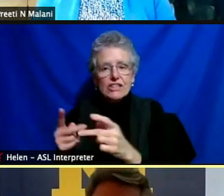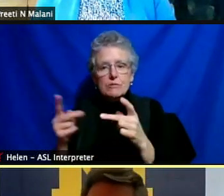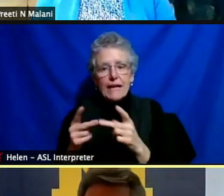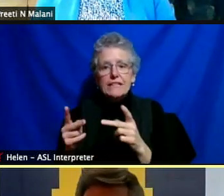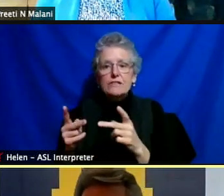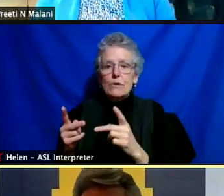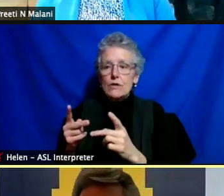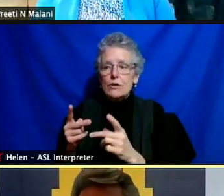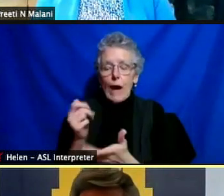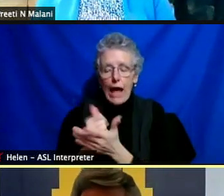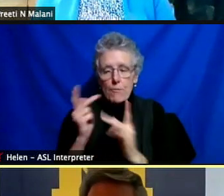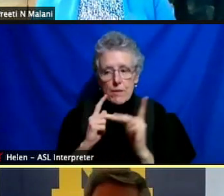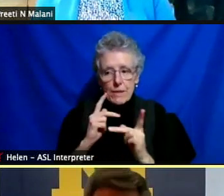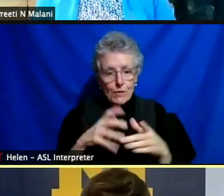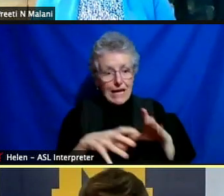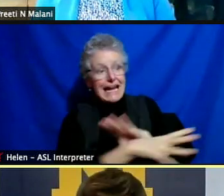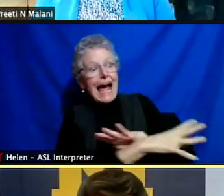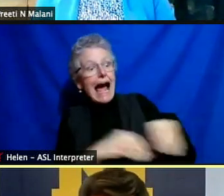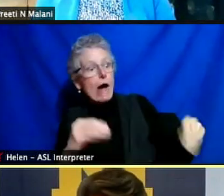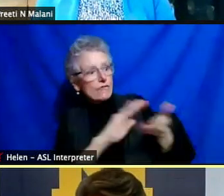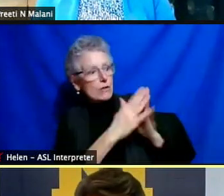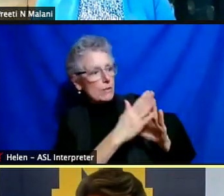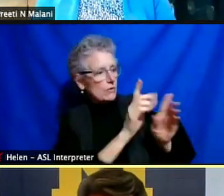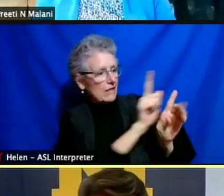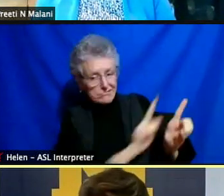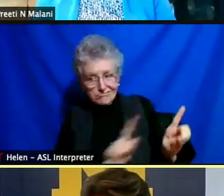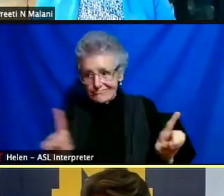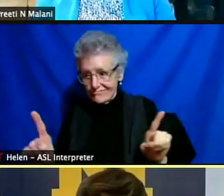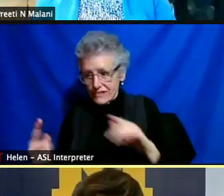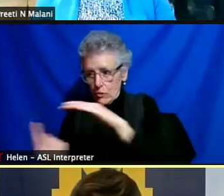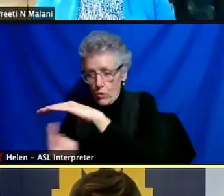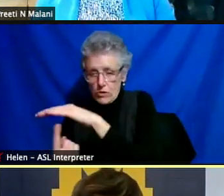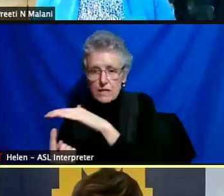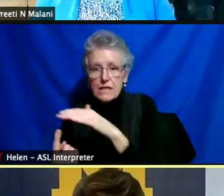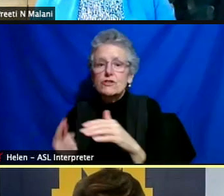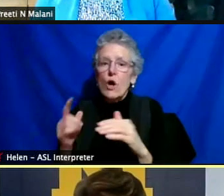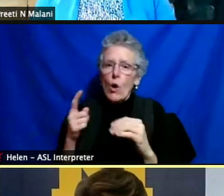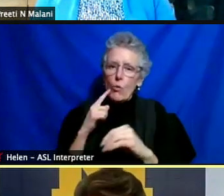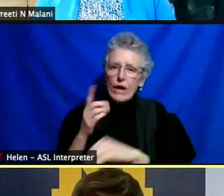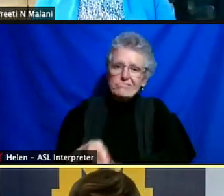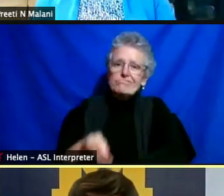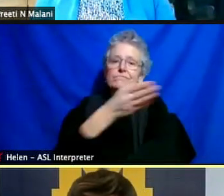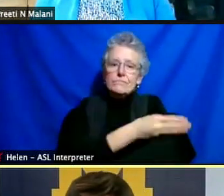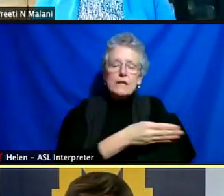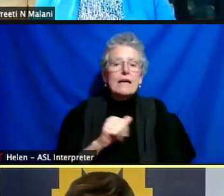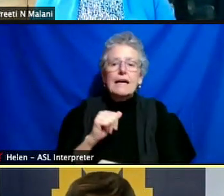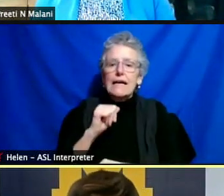So that whole public health system is much more mature instead of being built in progress in the fall.